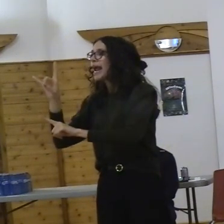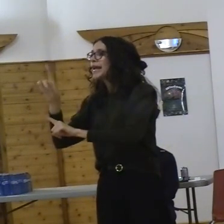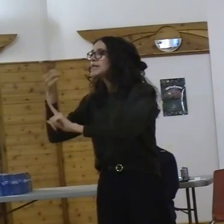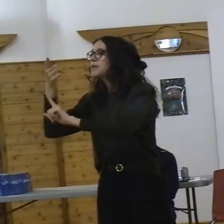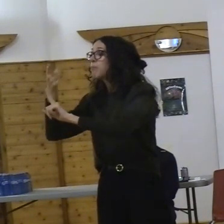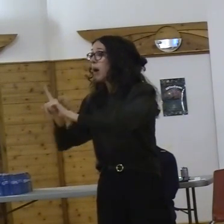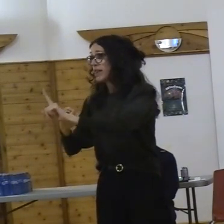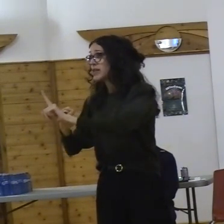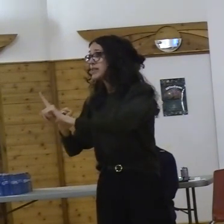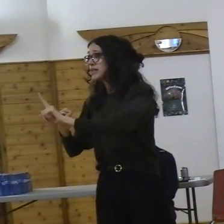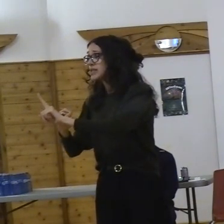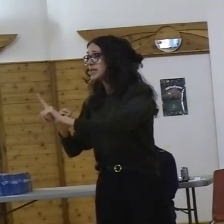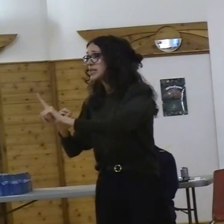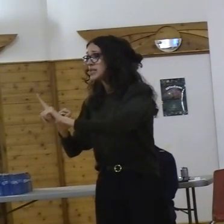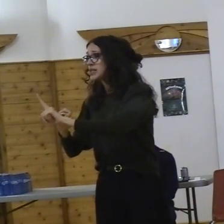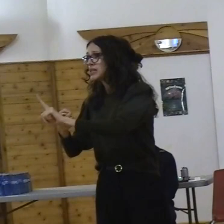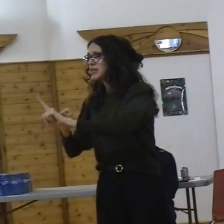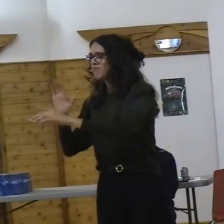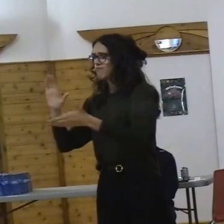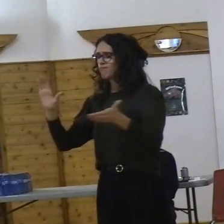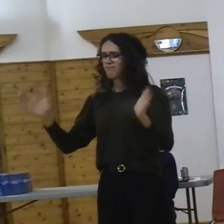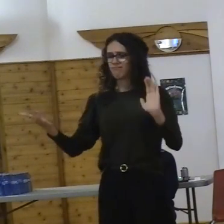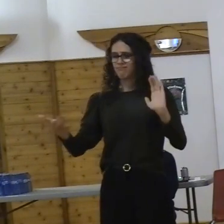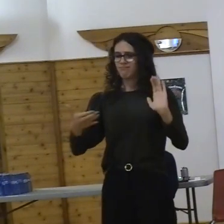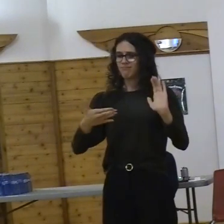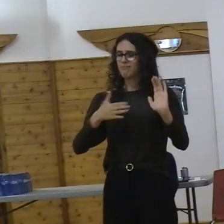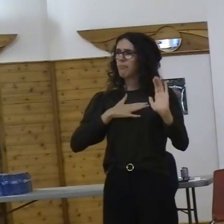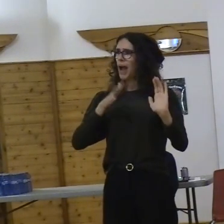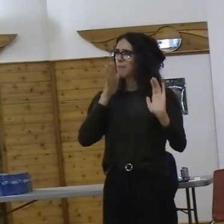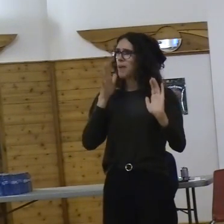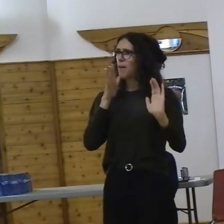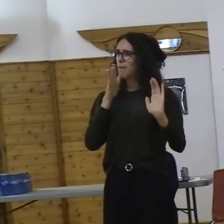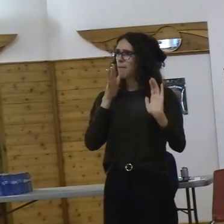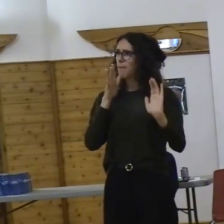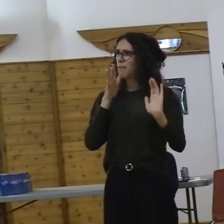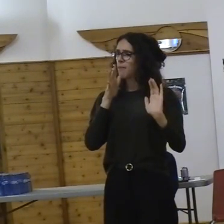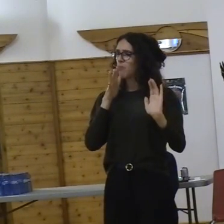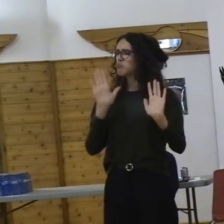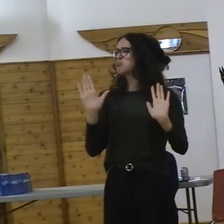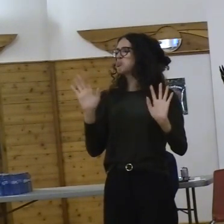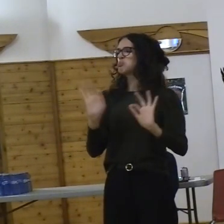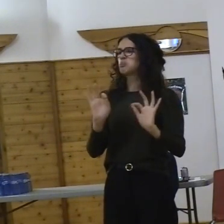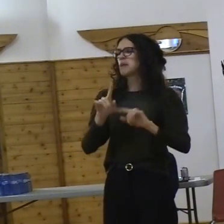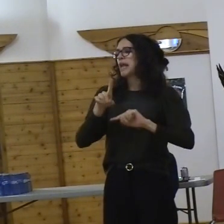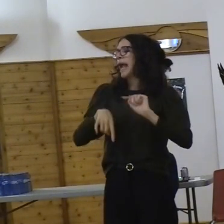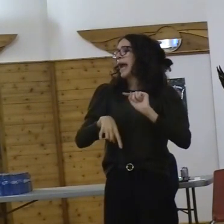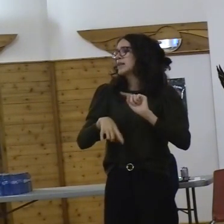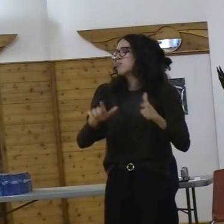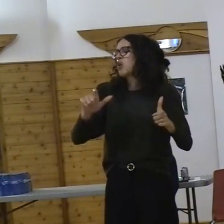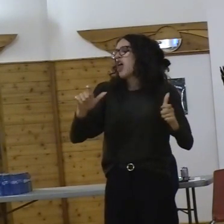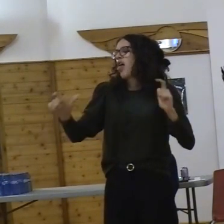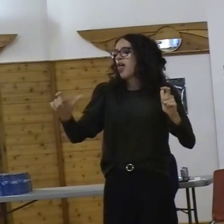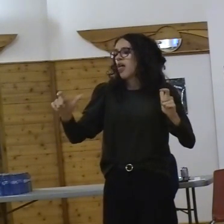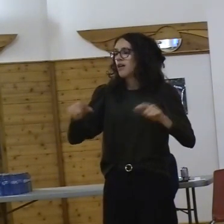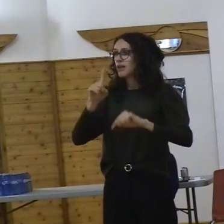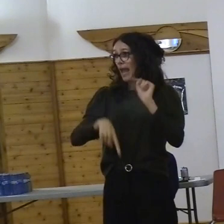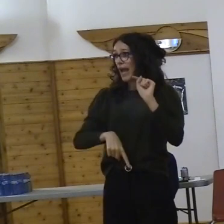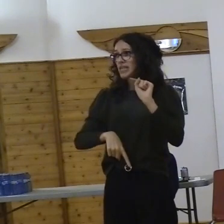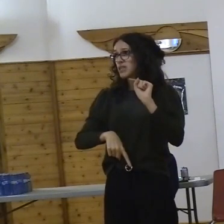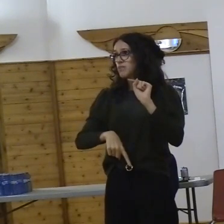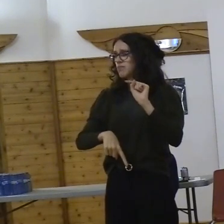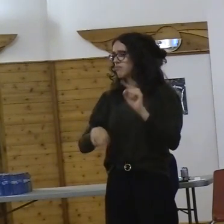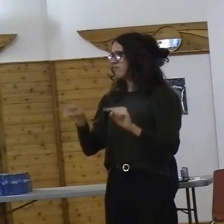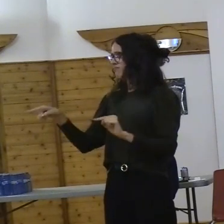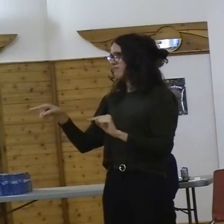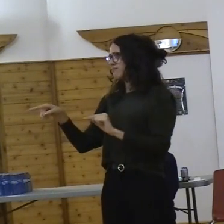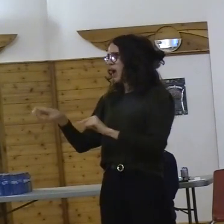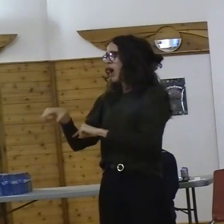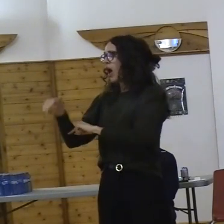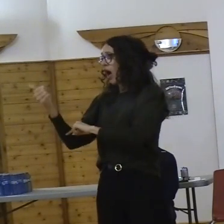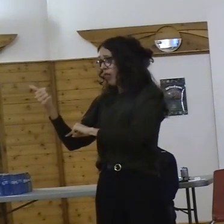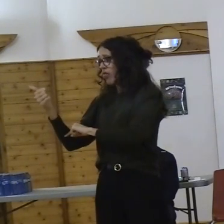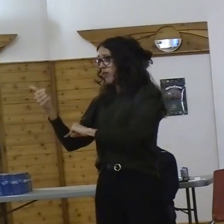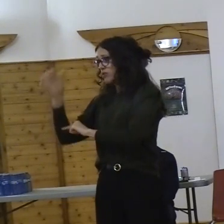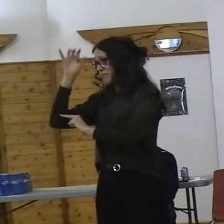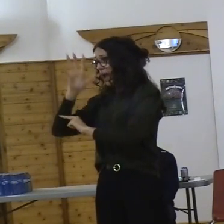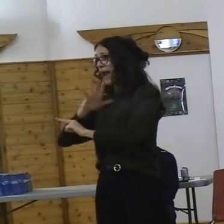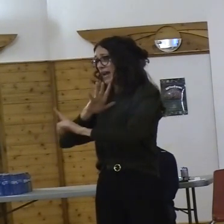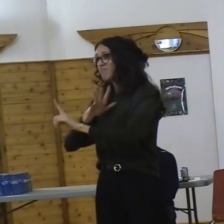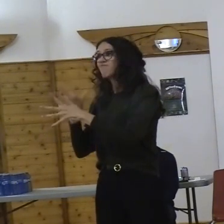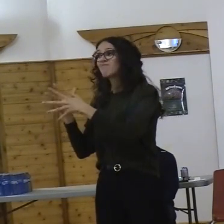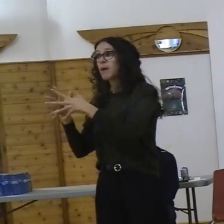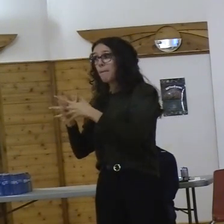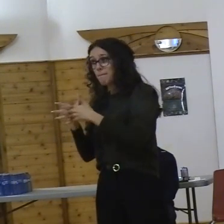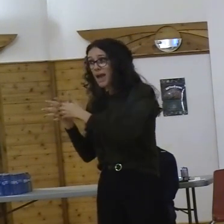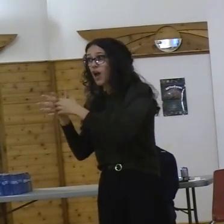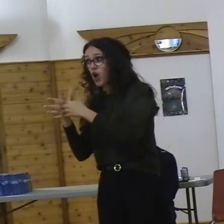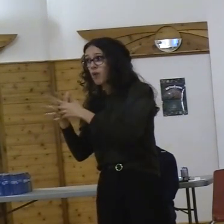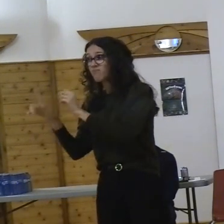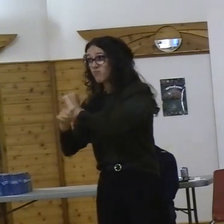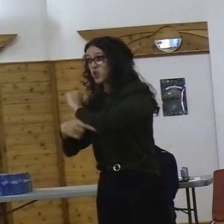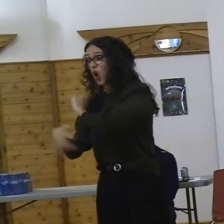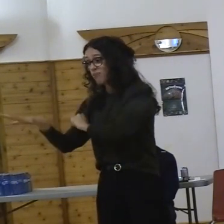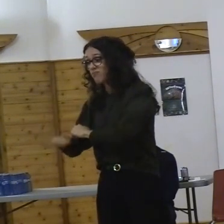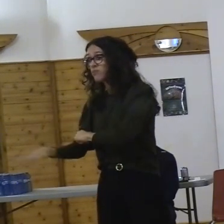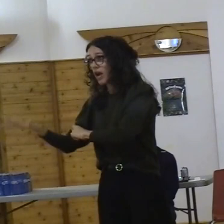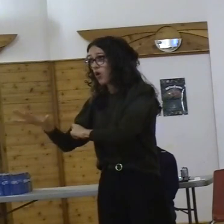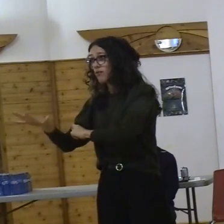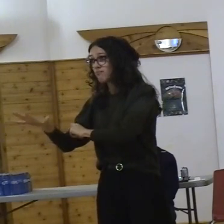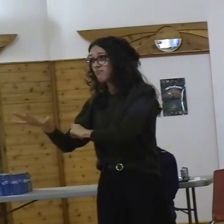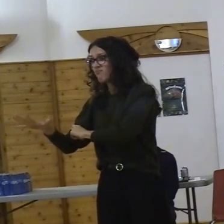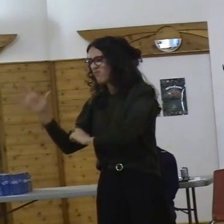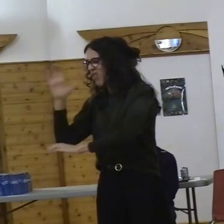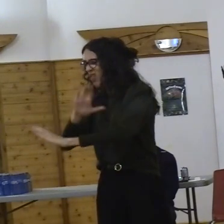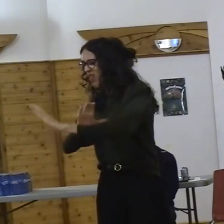What is the difference between the searches for a singular man in Toronto and the current search that's going on in the States right now versus four Indigenous women in Canada who were dobbed like garbage?